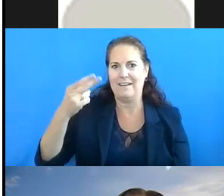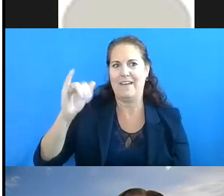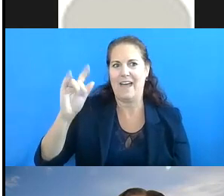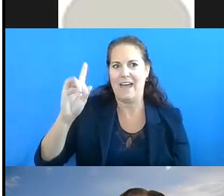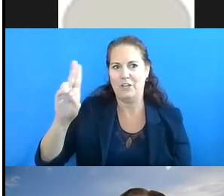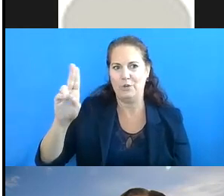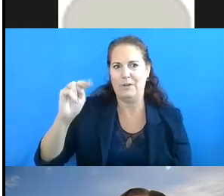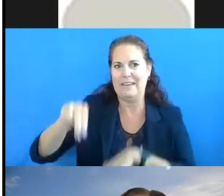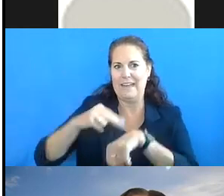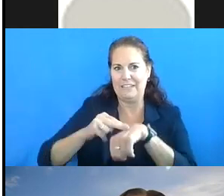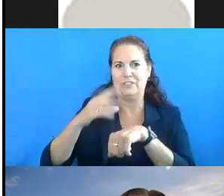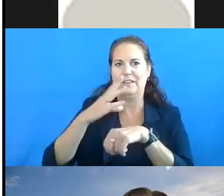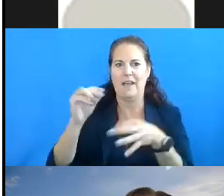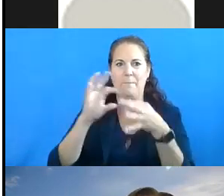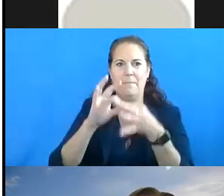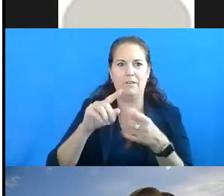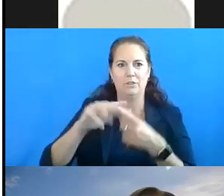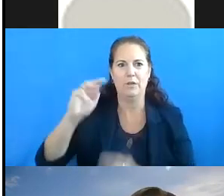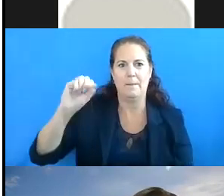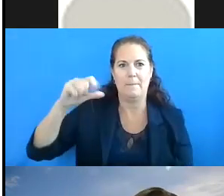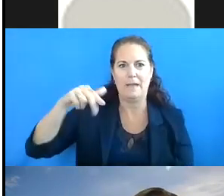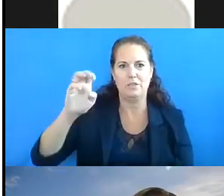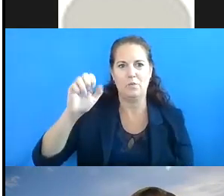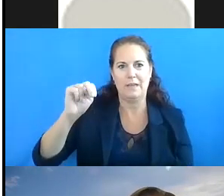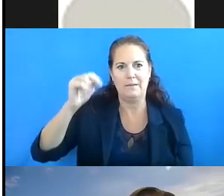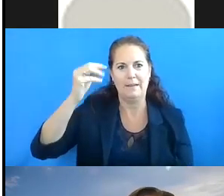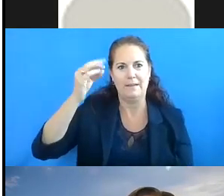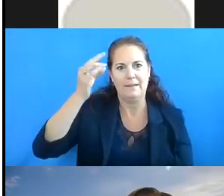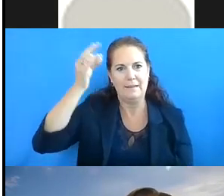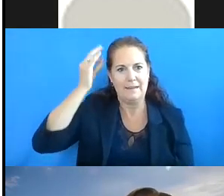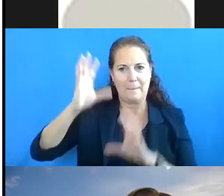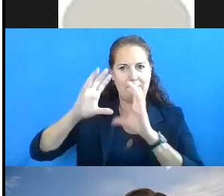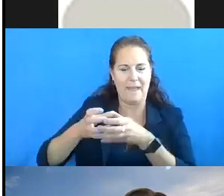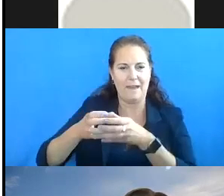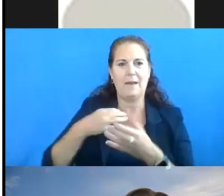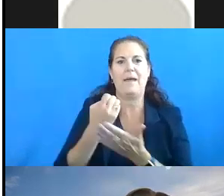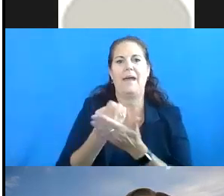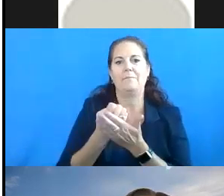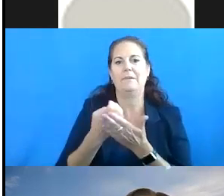belong to the Musqueam Indian Band. Currently I am the economic development officer or